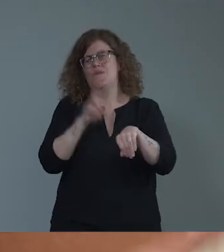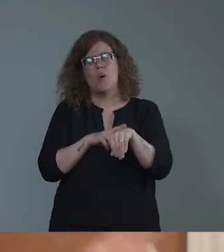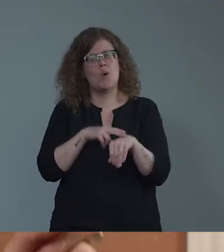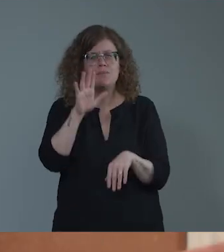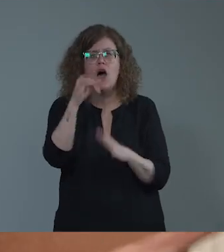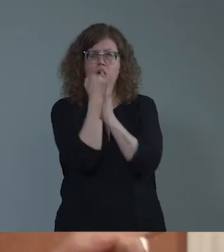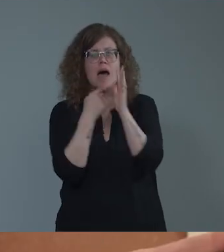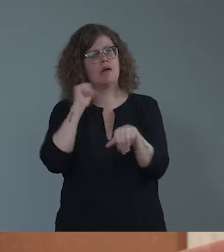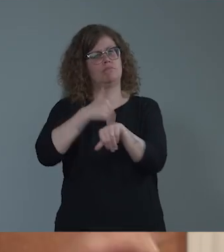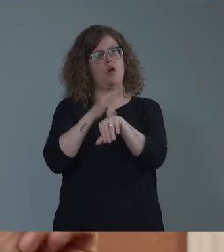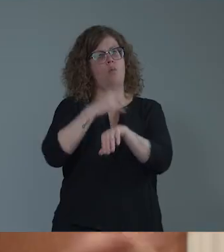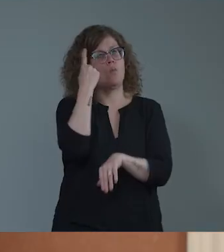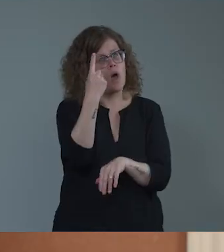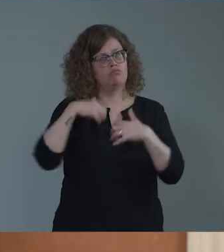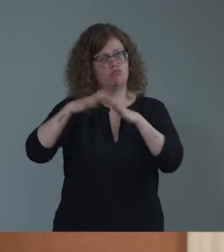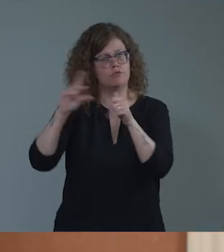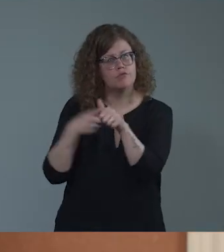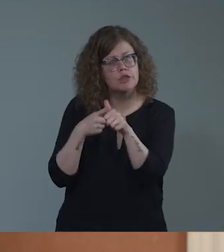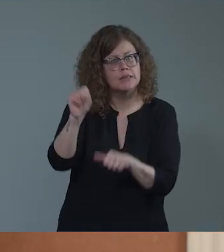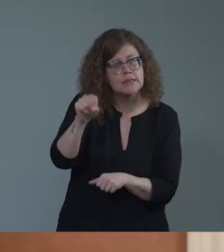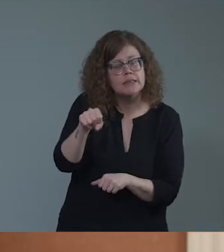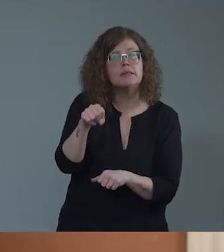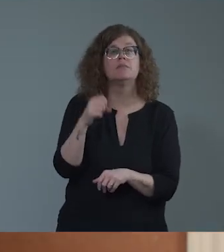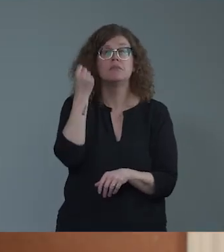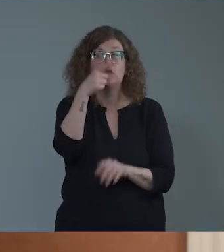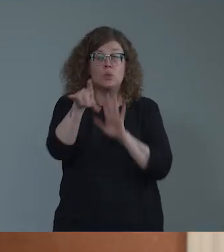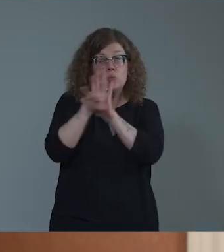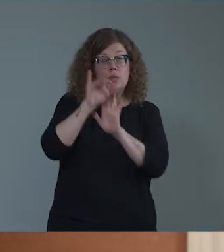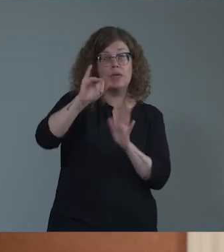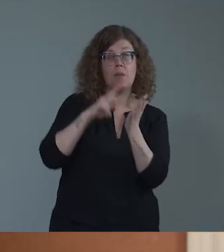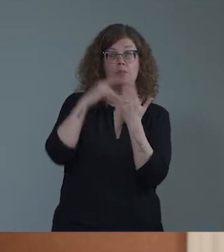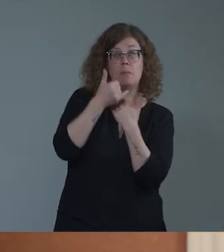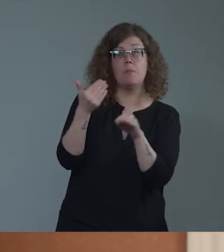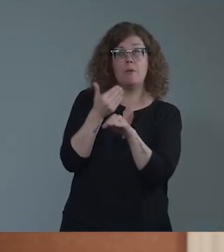But if you're choosing a project before you have the artist selected, you want to make sure that you can choose an artist